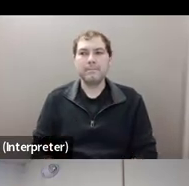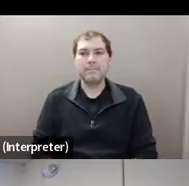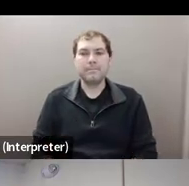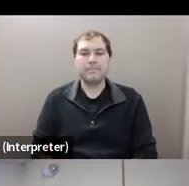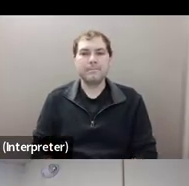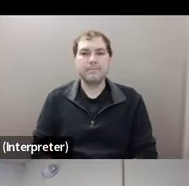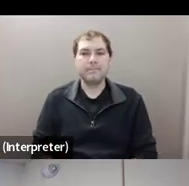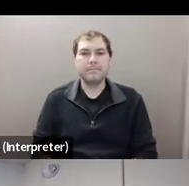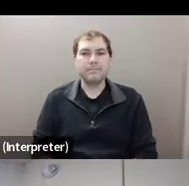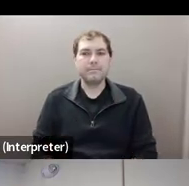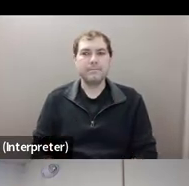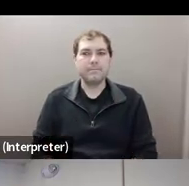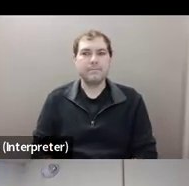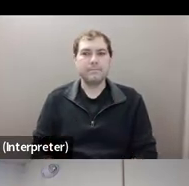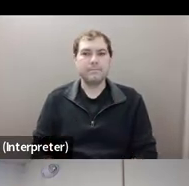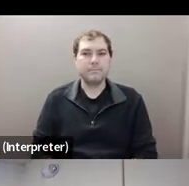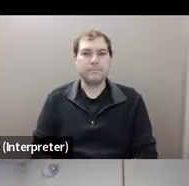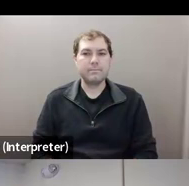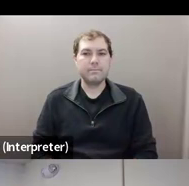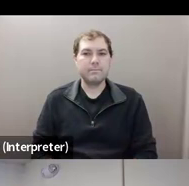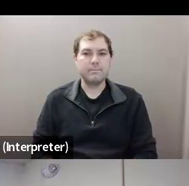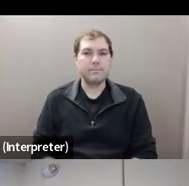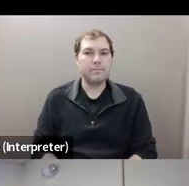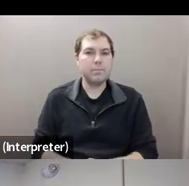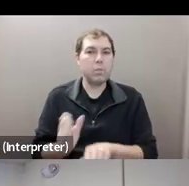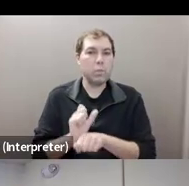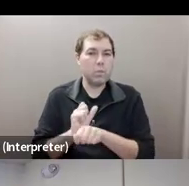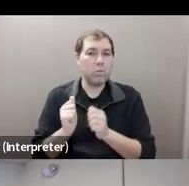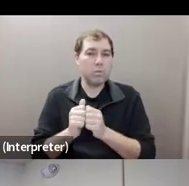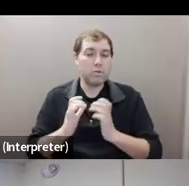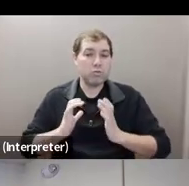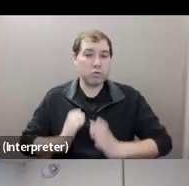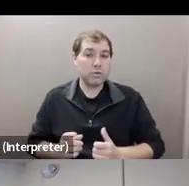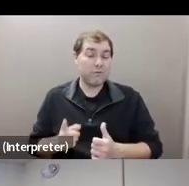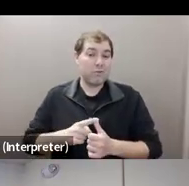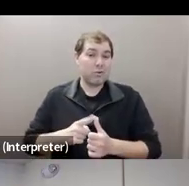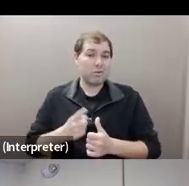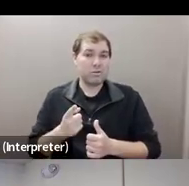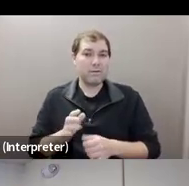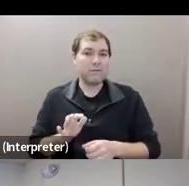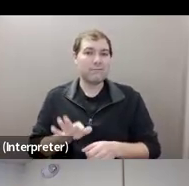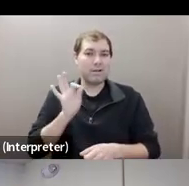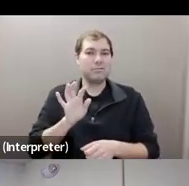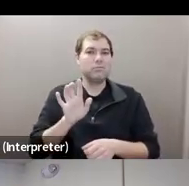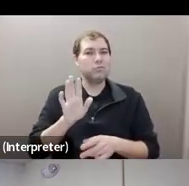17036717673: working with consumers, the 1st thing I tell people is, find out what your rights are. And since we have.